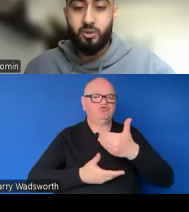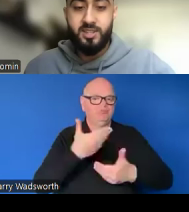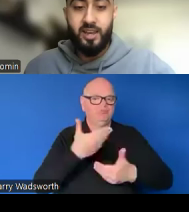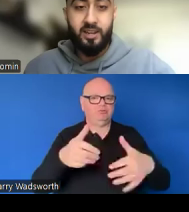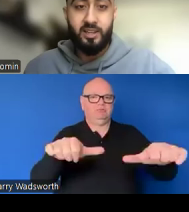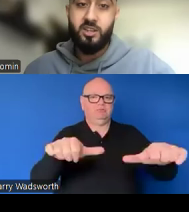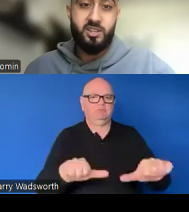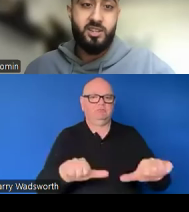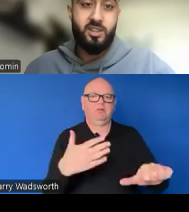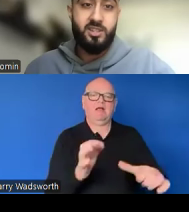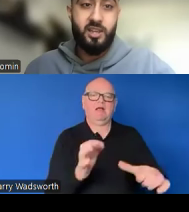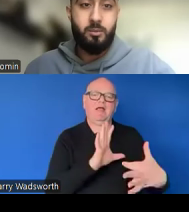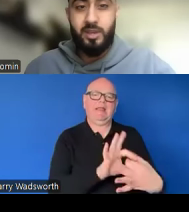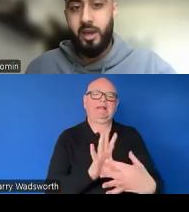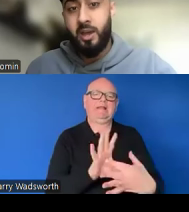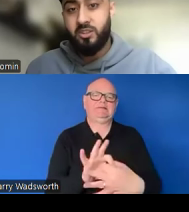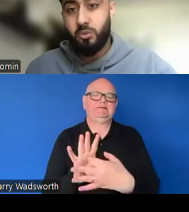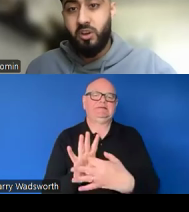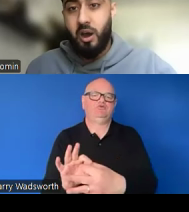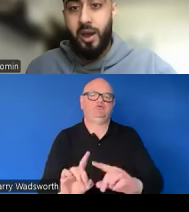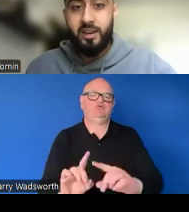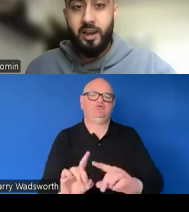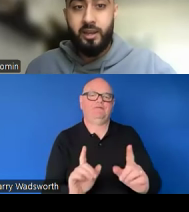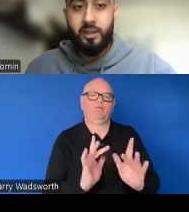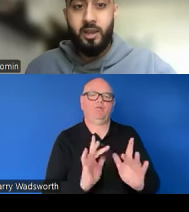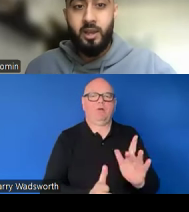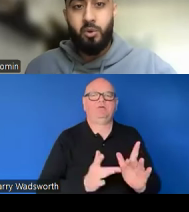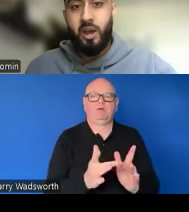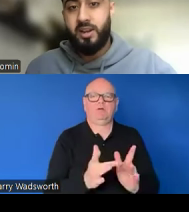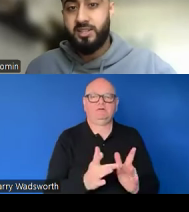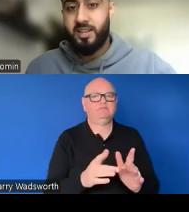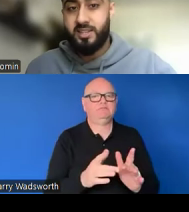so site links, and you can see the same here. We've got our headline, private dance lessons